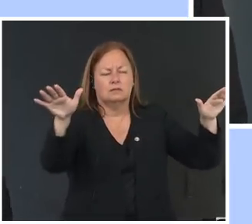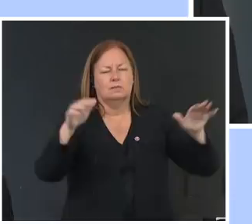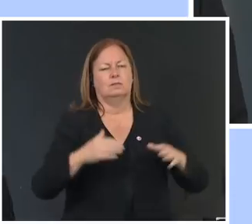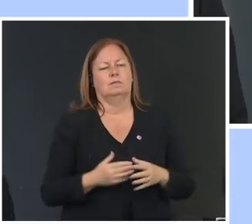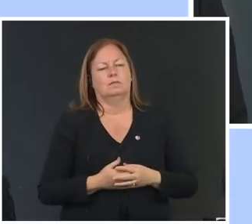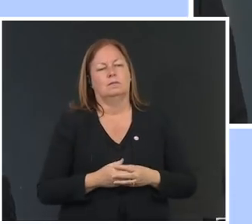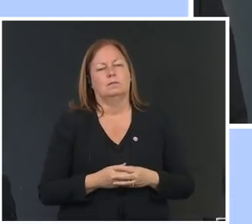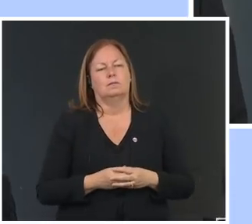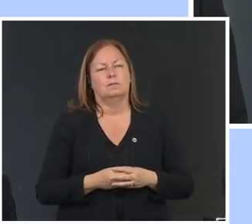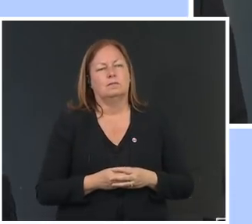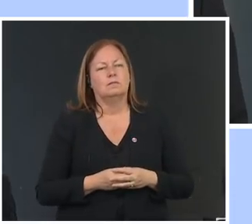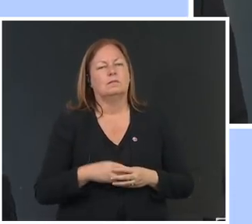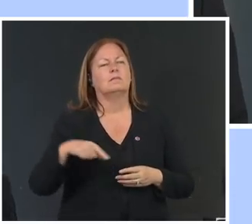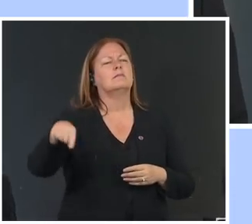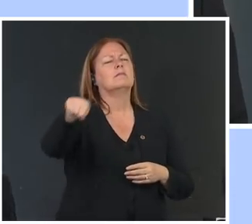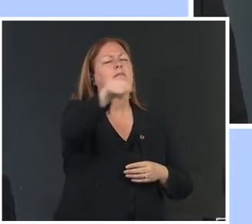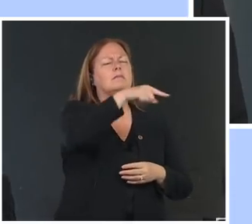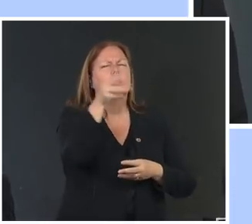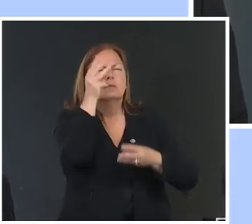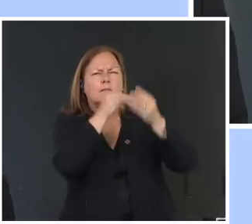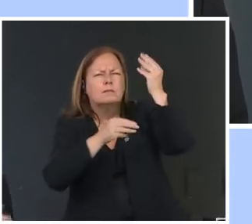And you understand what are those phenomena.